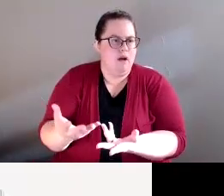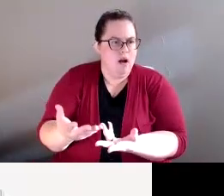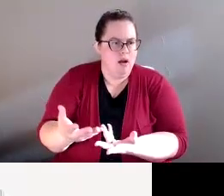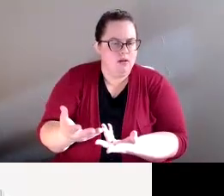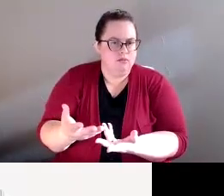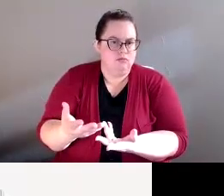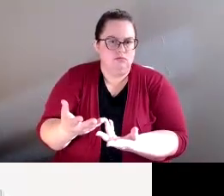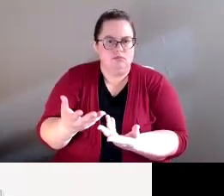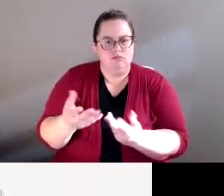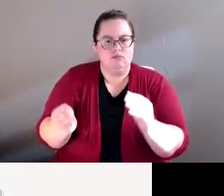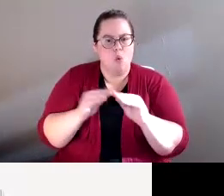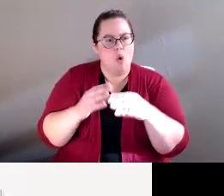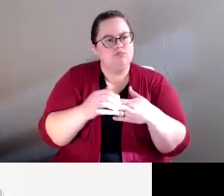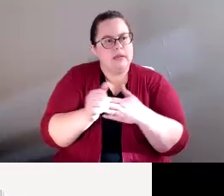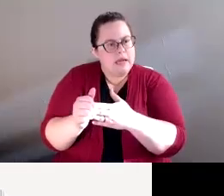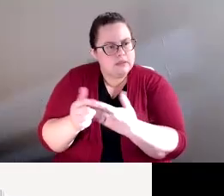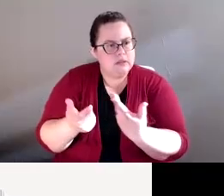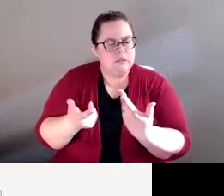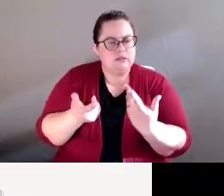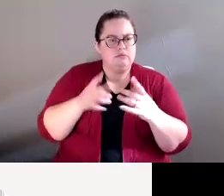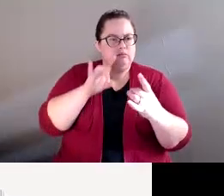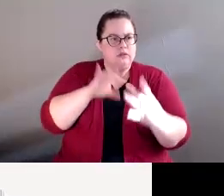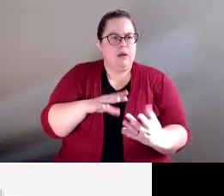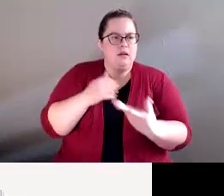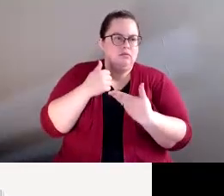some guidance and some, one on one support as well too